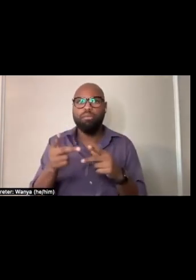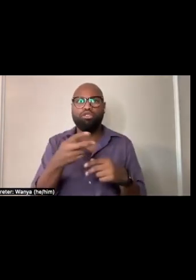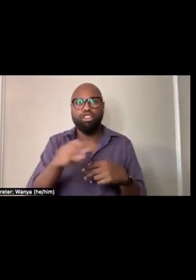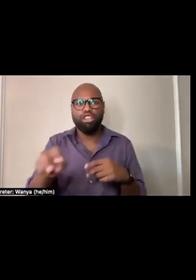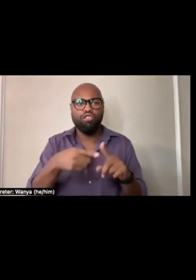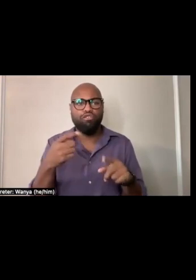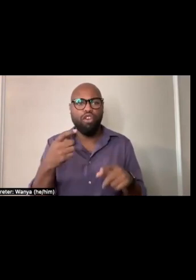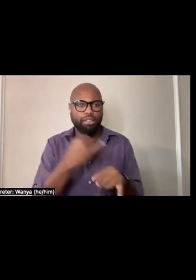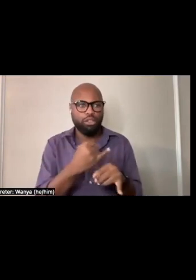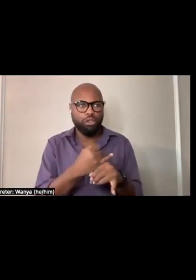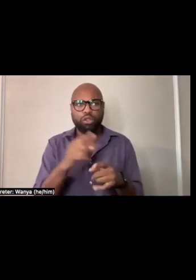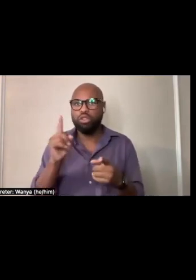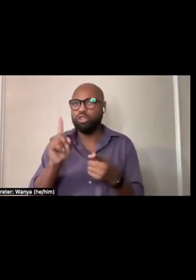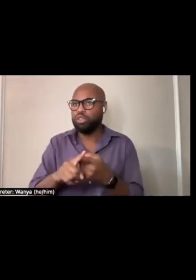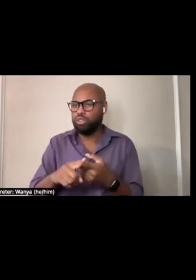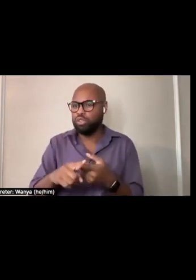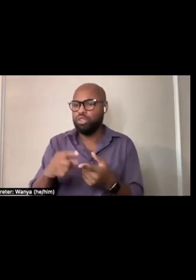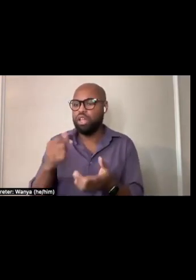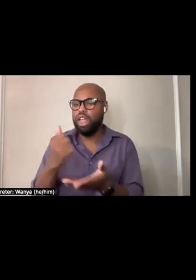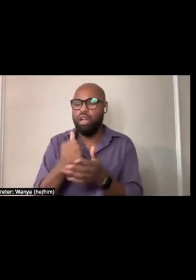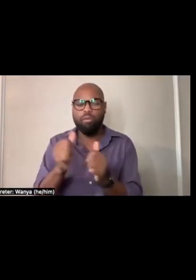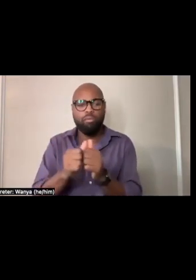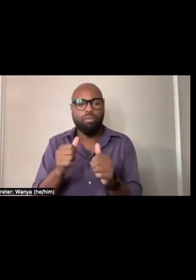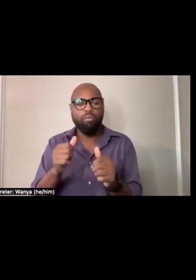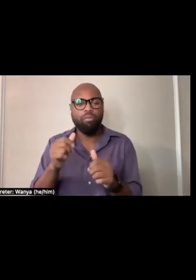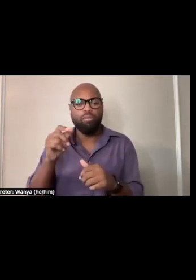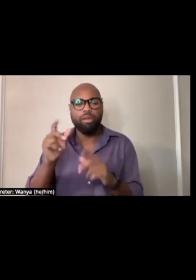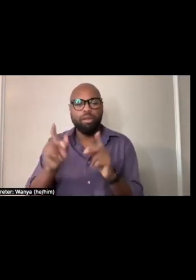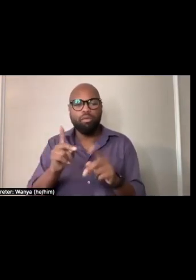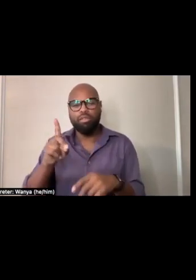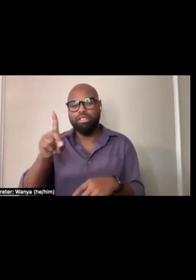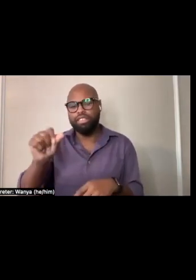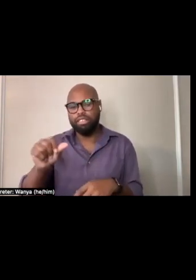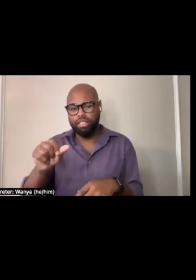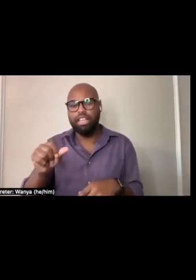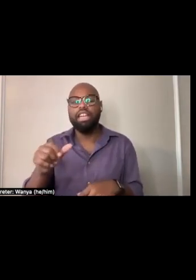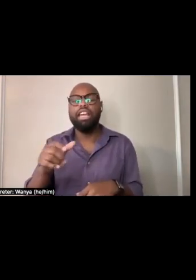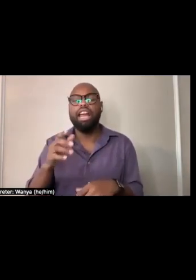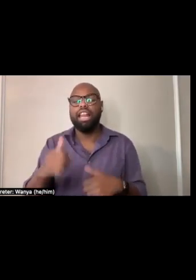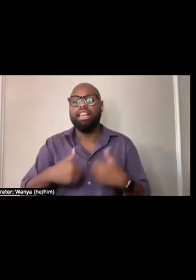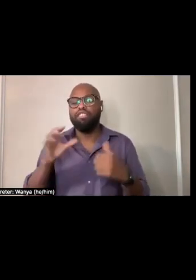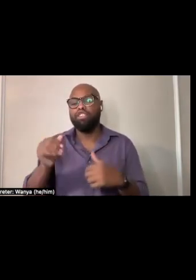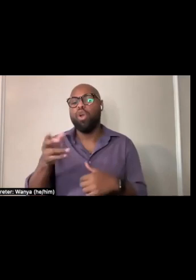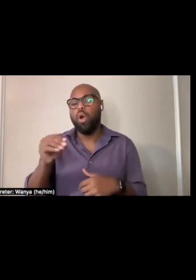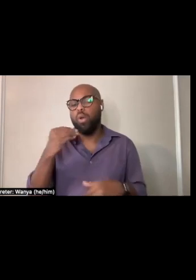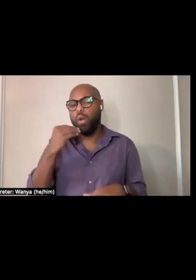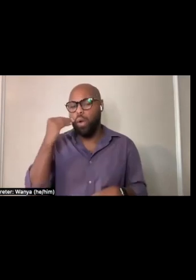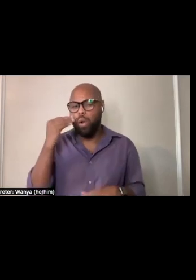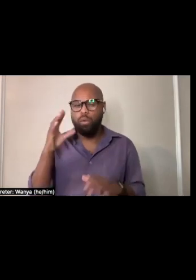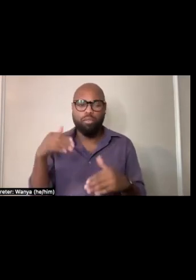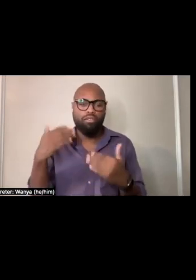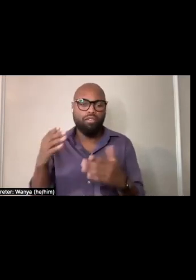disabilities to live independently in their own homes. They provided case management and health, helped residents apply for